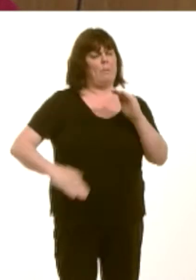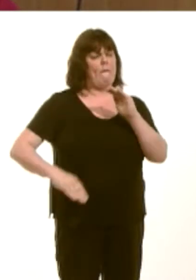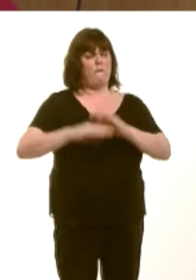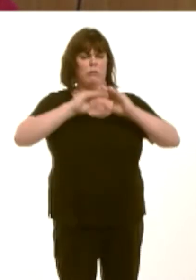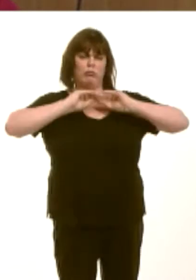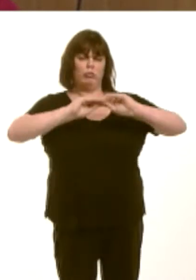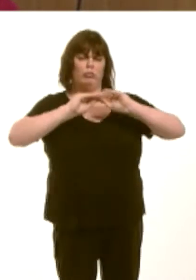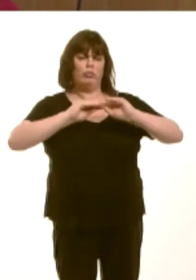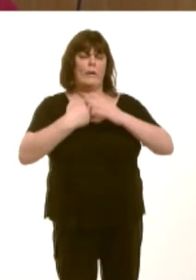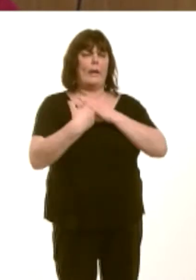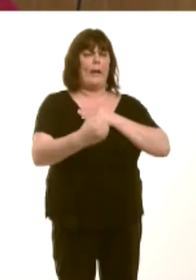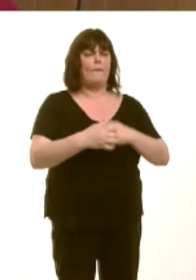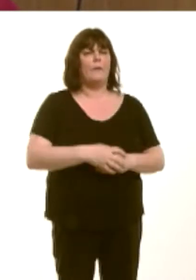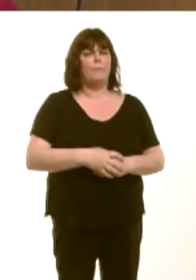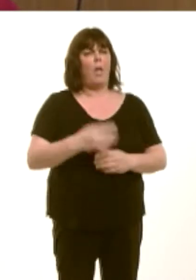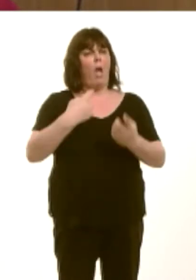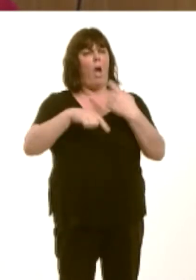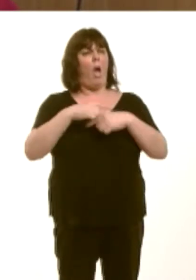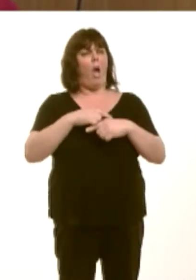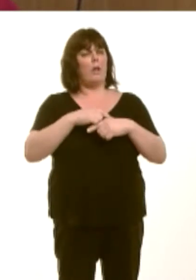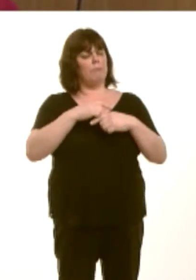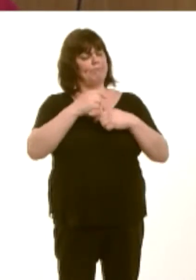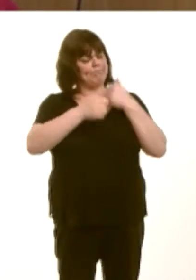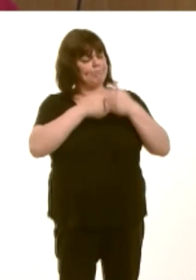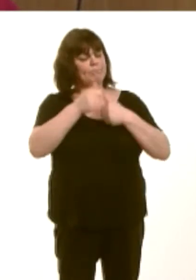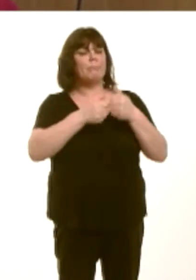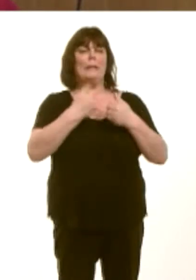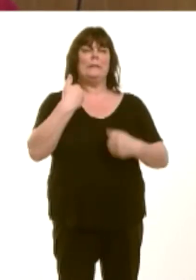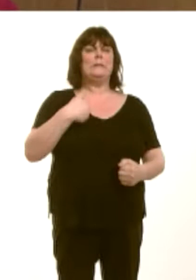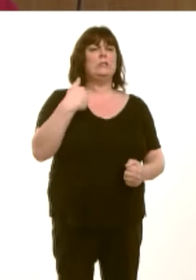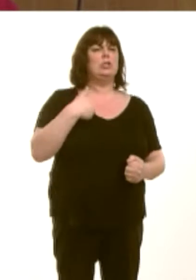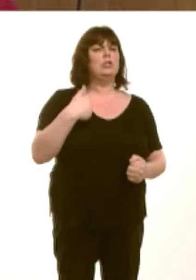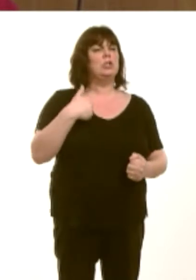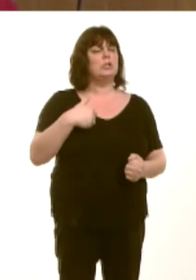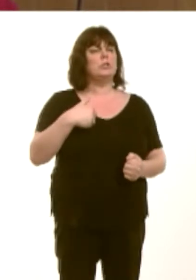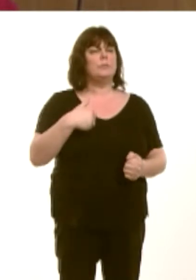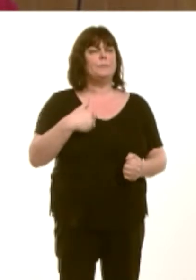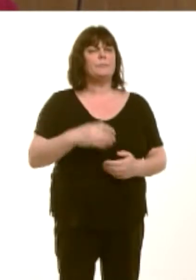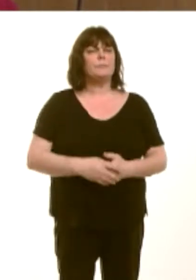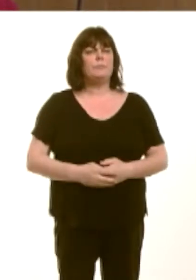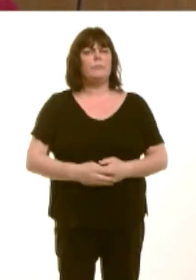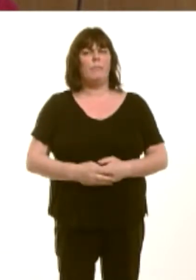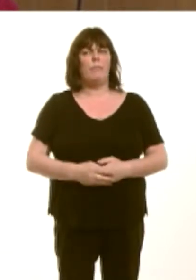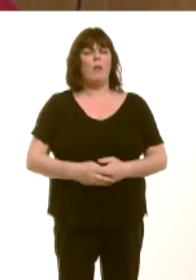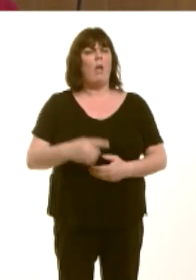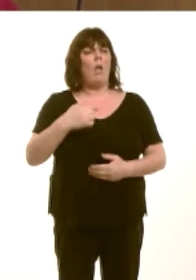I, for one, hold teachers in high regard as the son of two teachers, and something which certainly I very much valued.